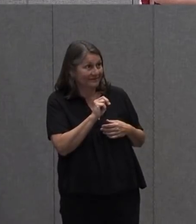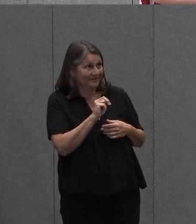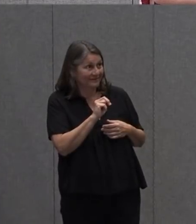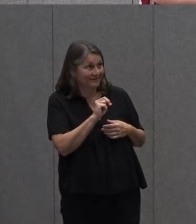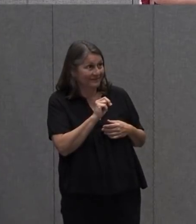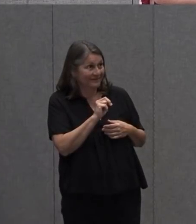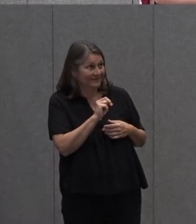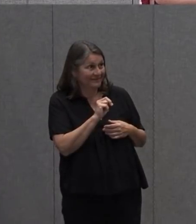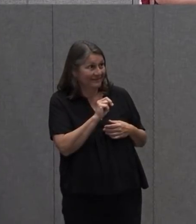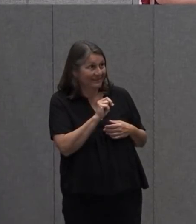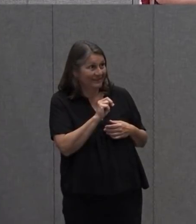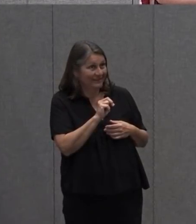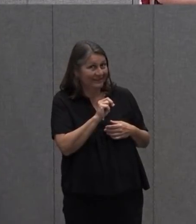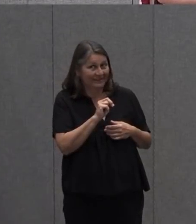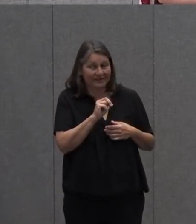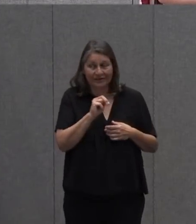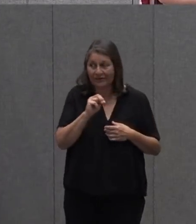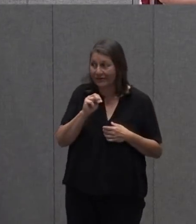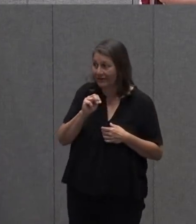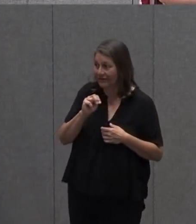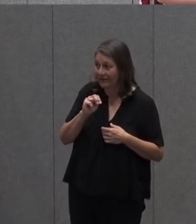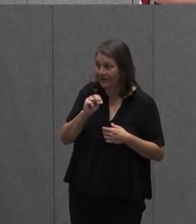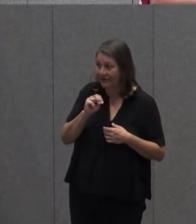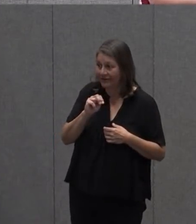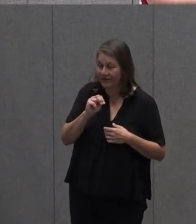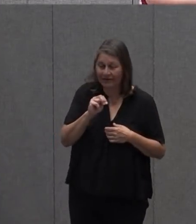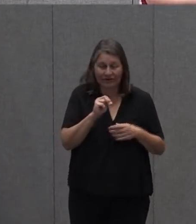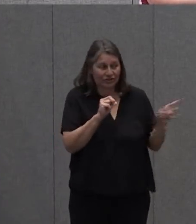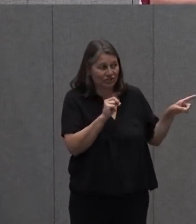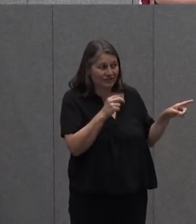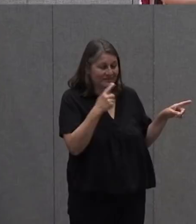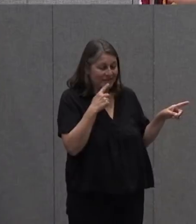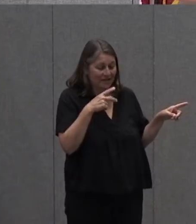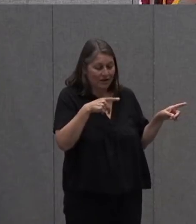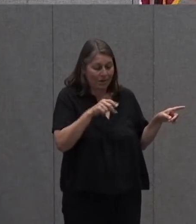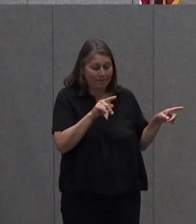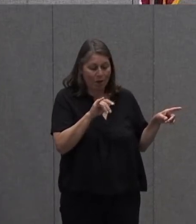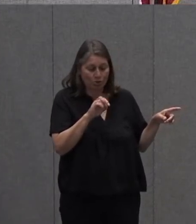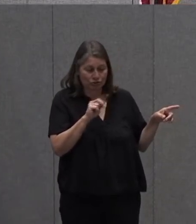All right, and then the word she actually said was potion. So I'm gonna use that.